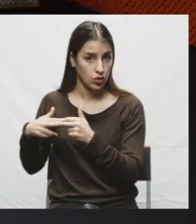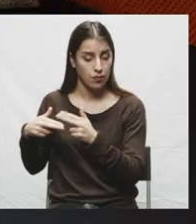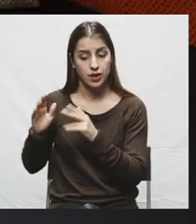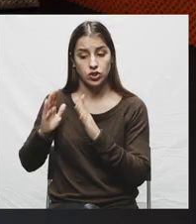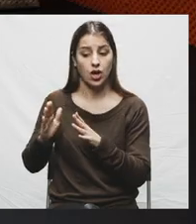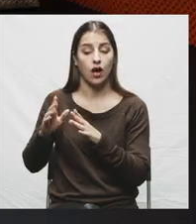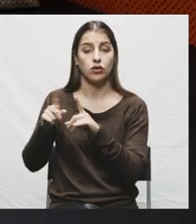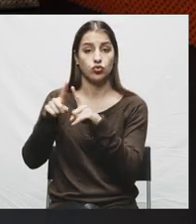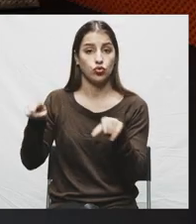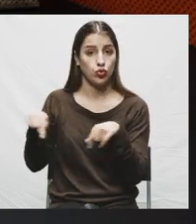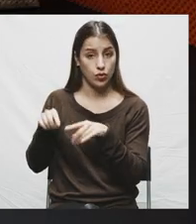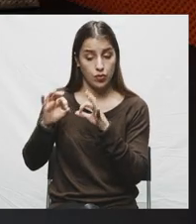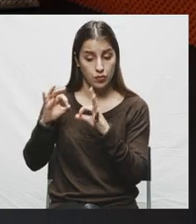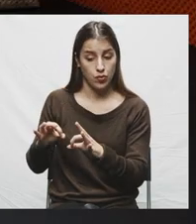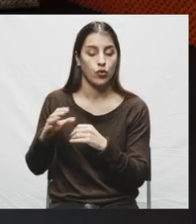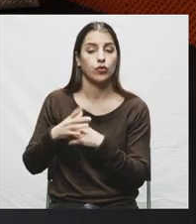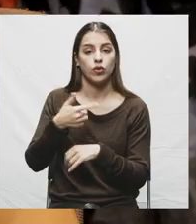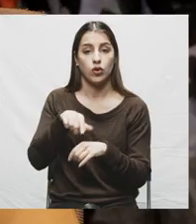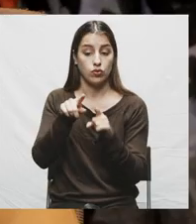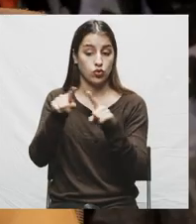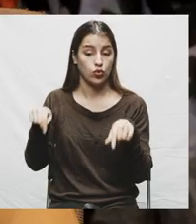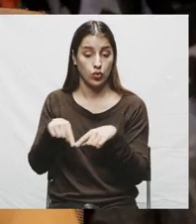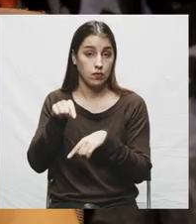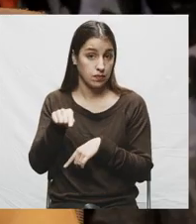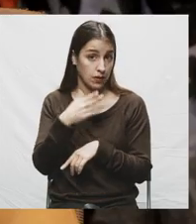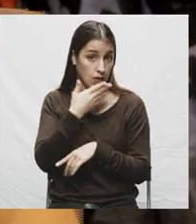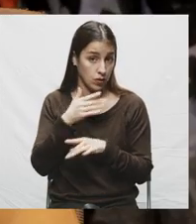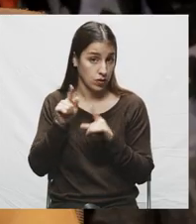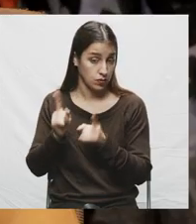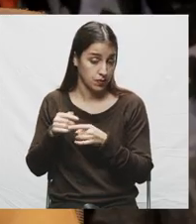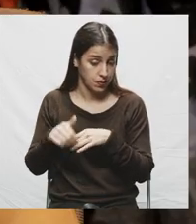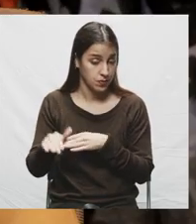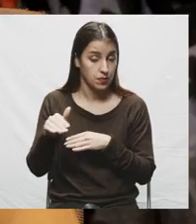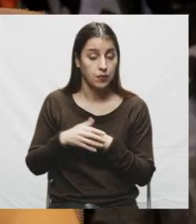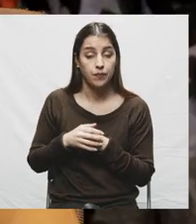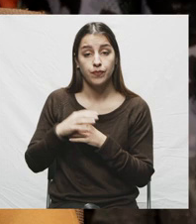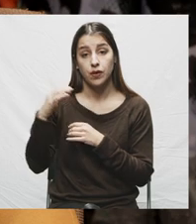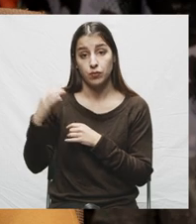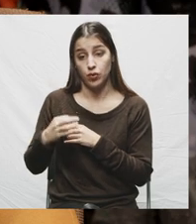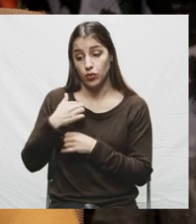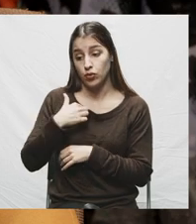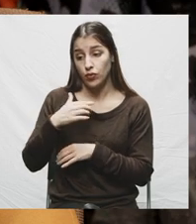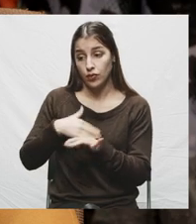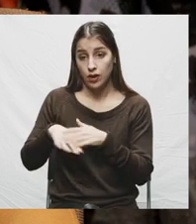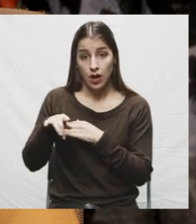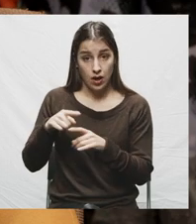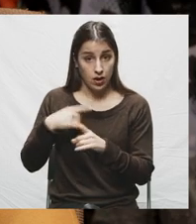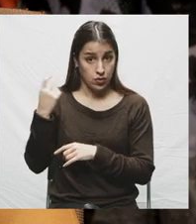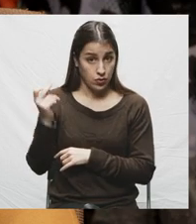But there was an already finished studio and we were having classes there. And... that’s it, I did that year.